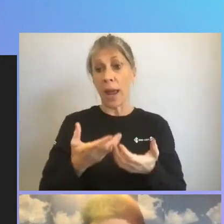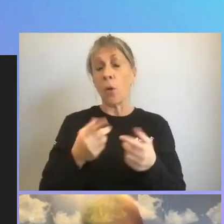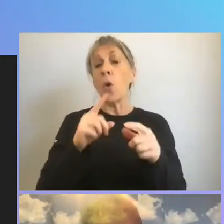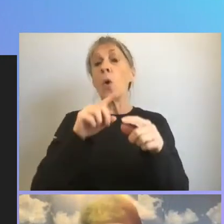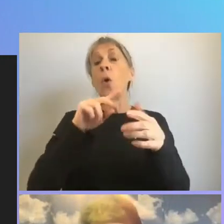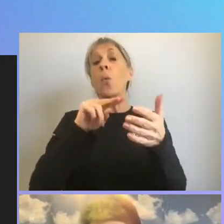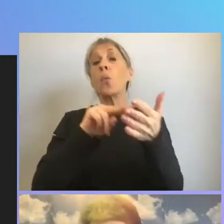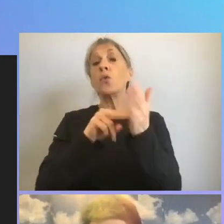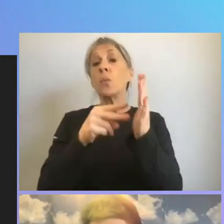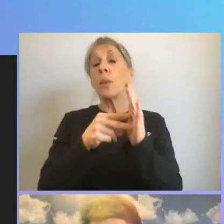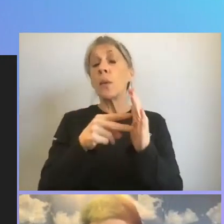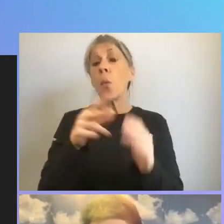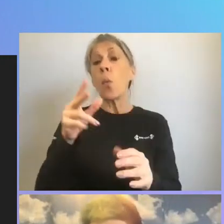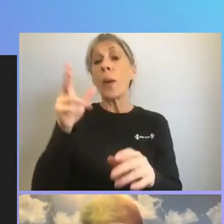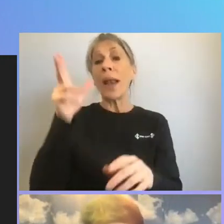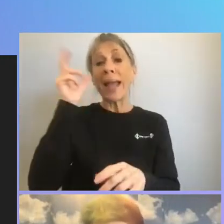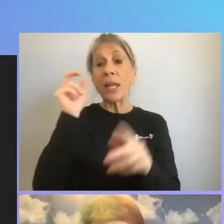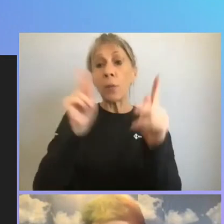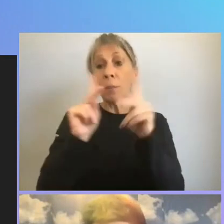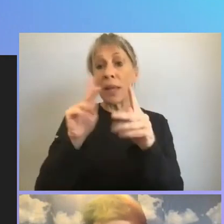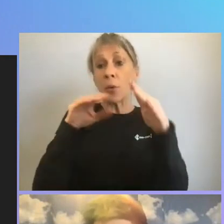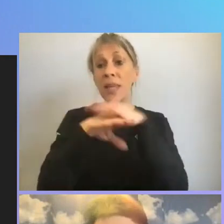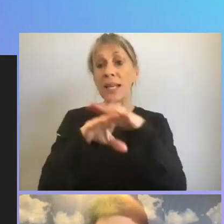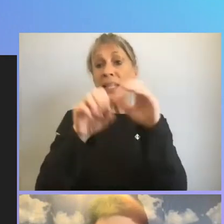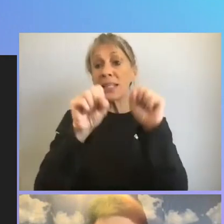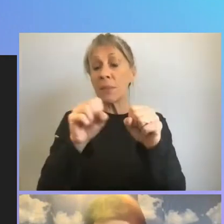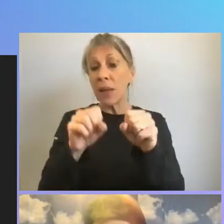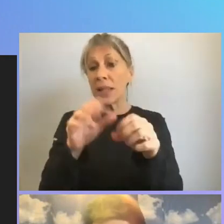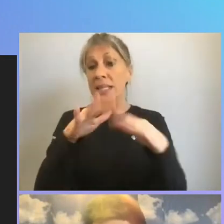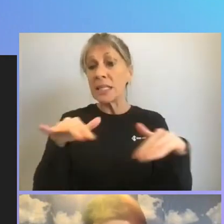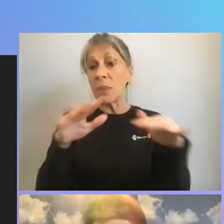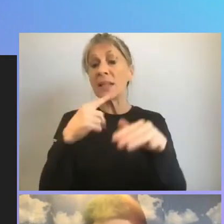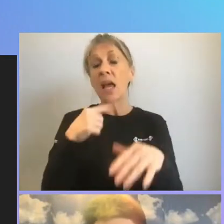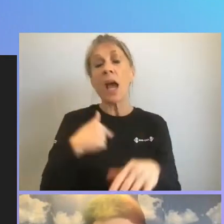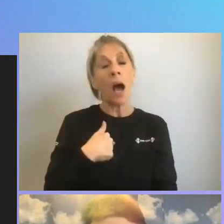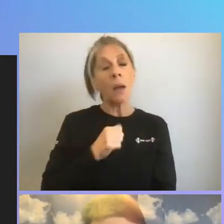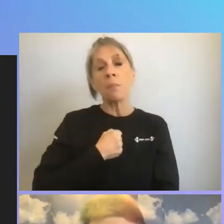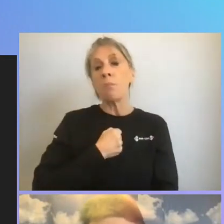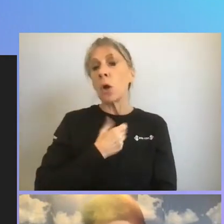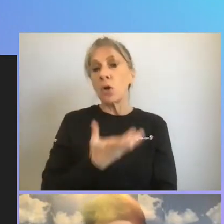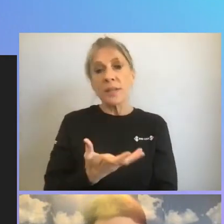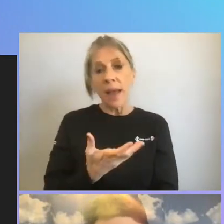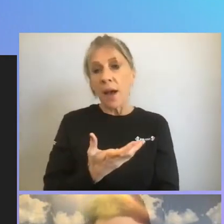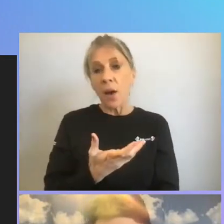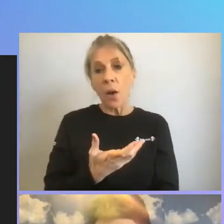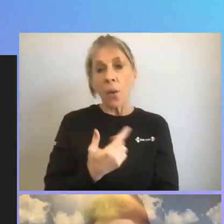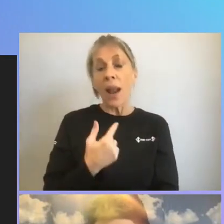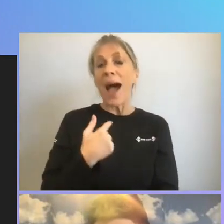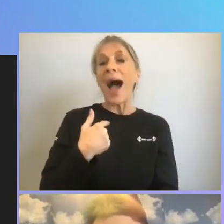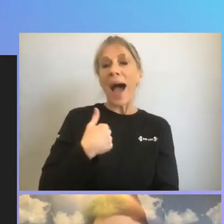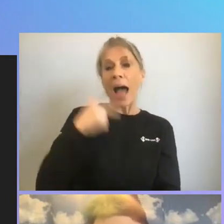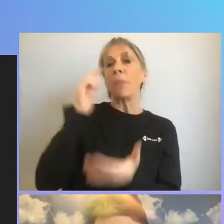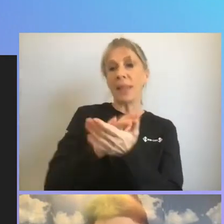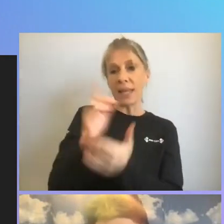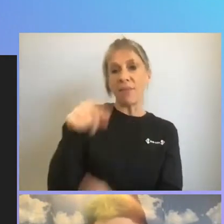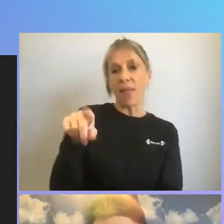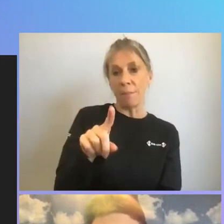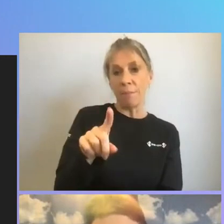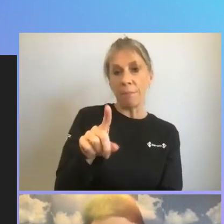the accessibility space saying, I'm burnt out, I believe them